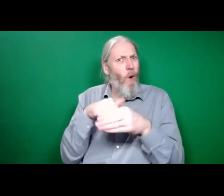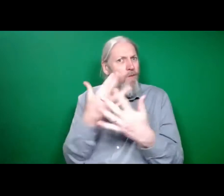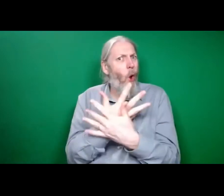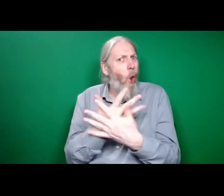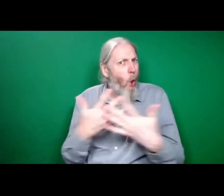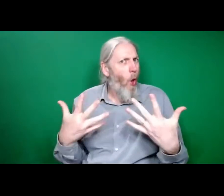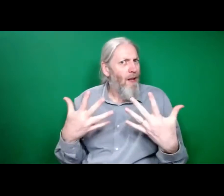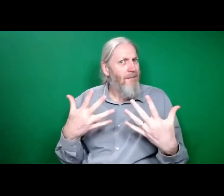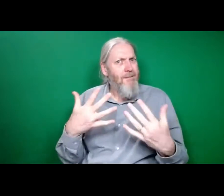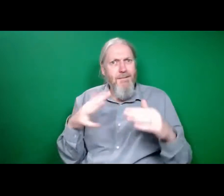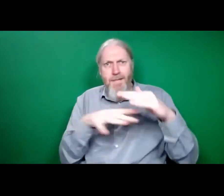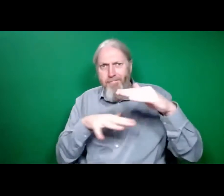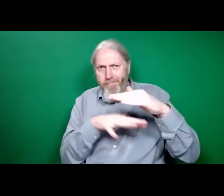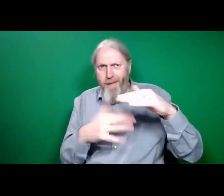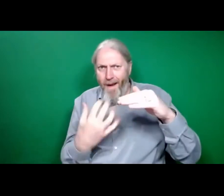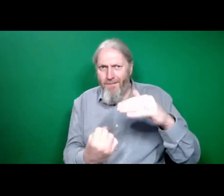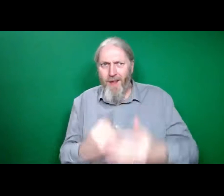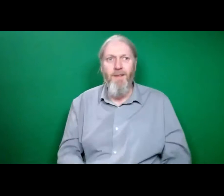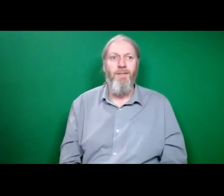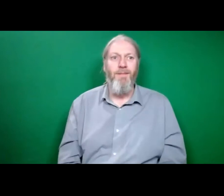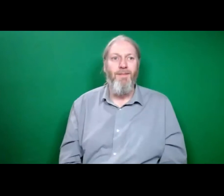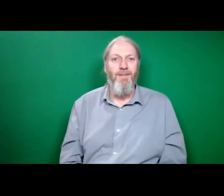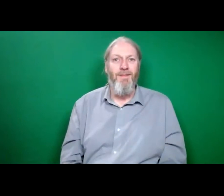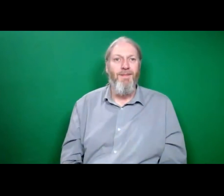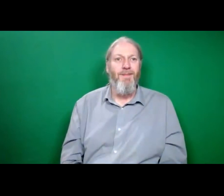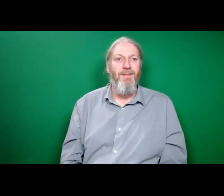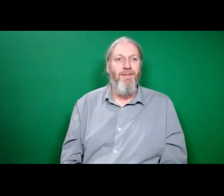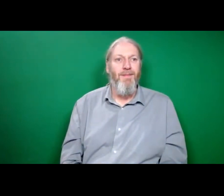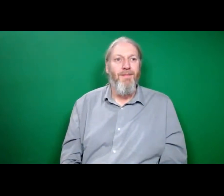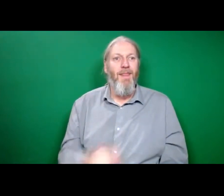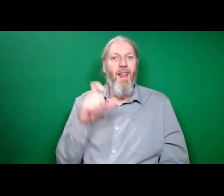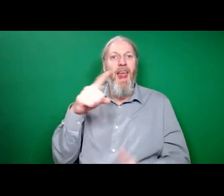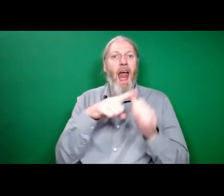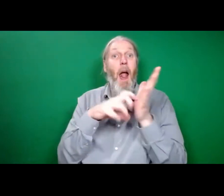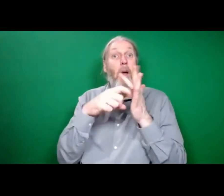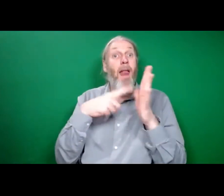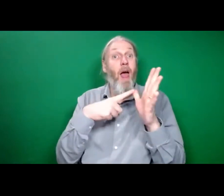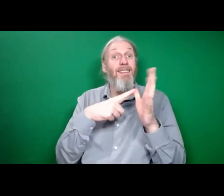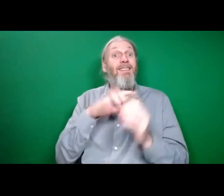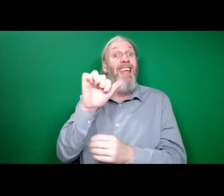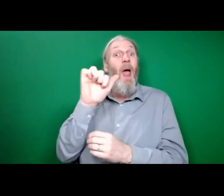We need to work with landlords, we don't need to work against them.